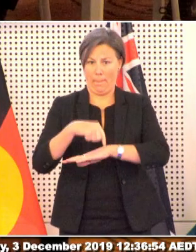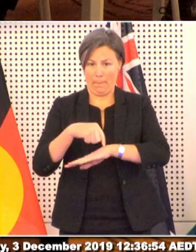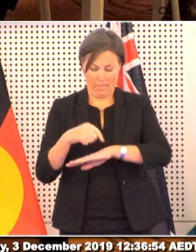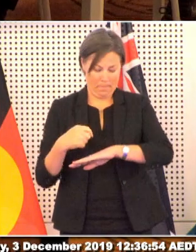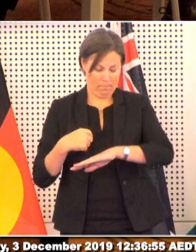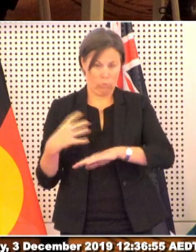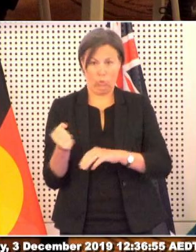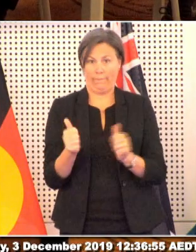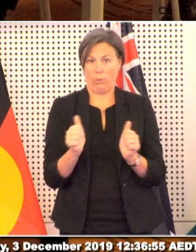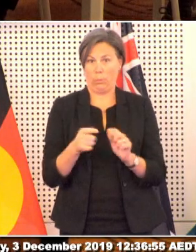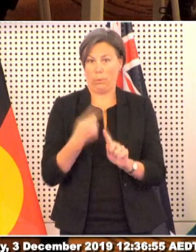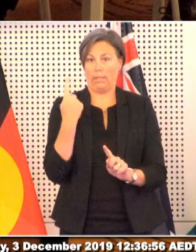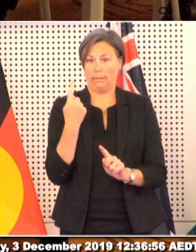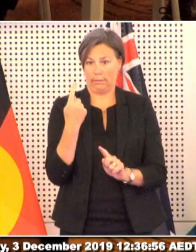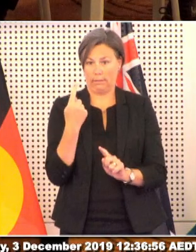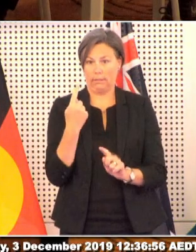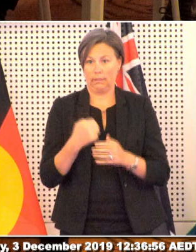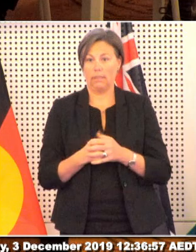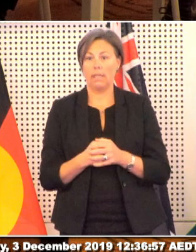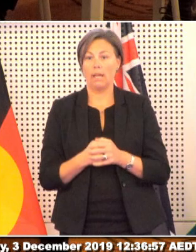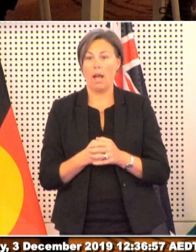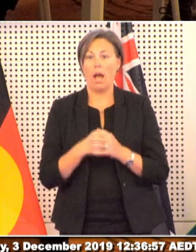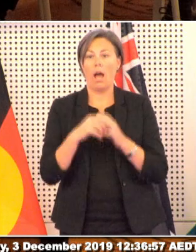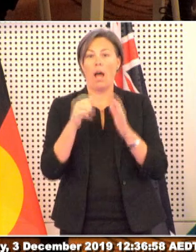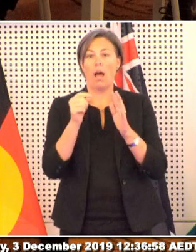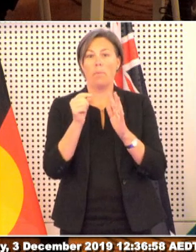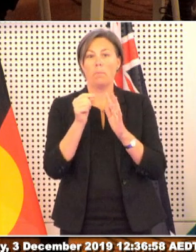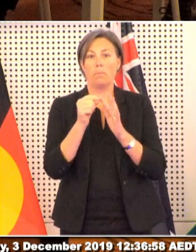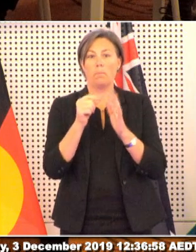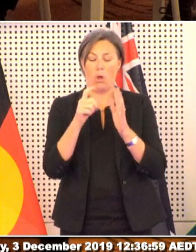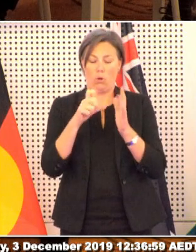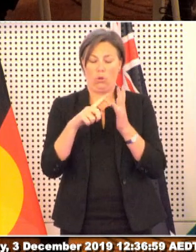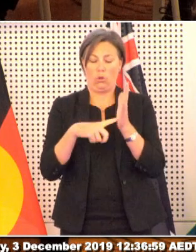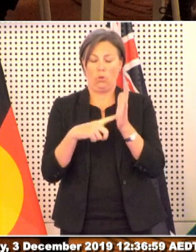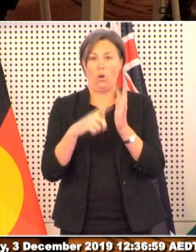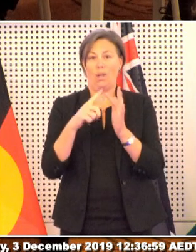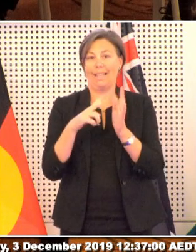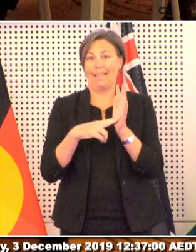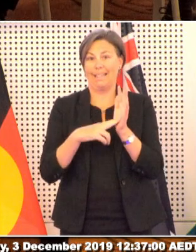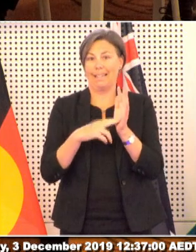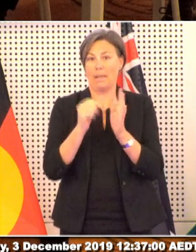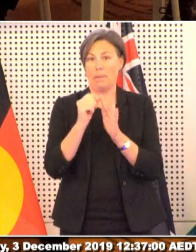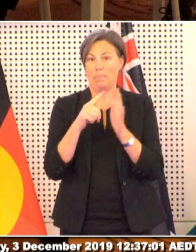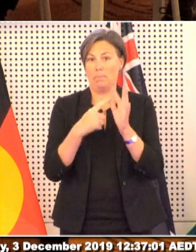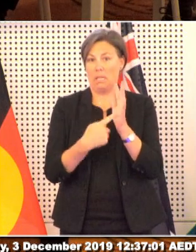The Public Advocate, Colleen Pearce, is here, and I was hoping to start her evidence before lunch.